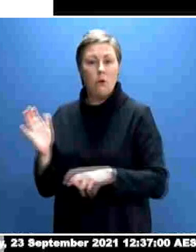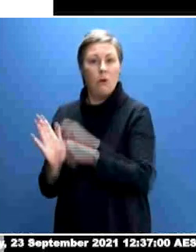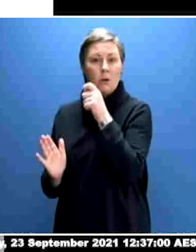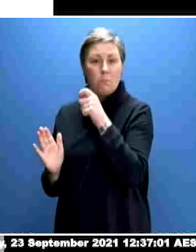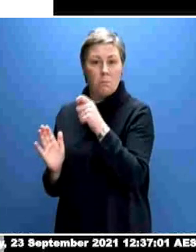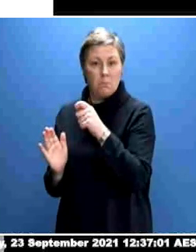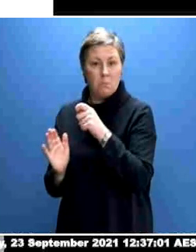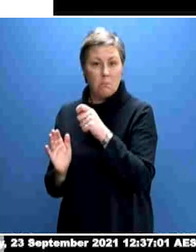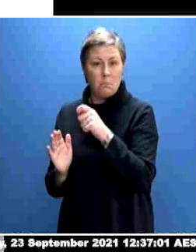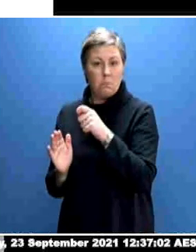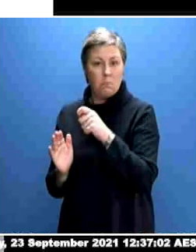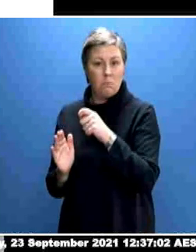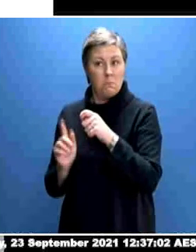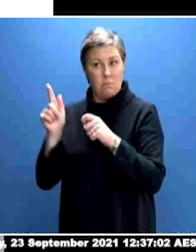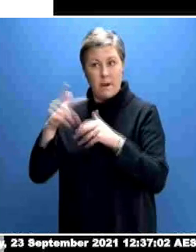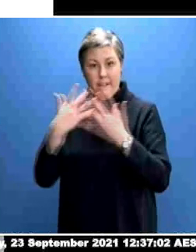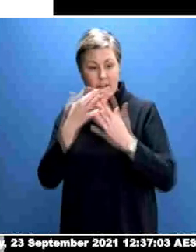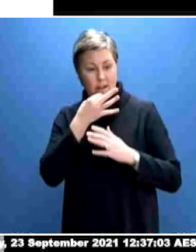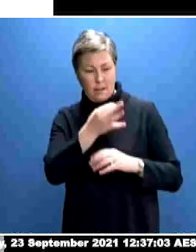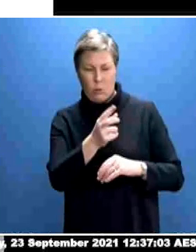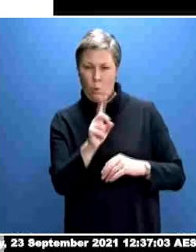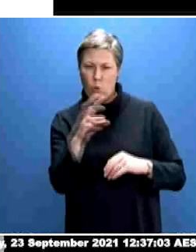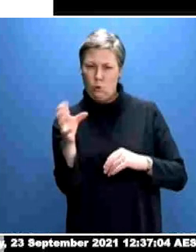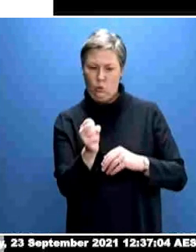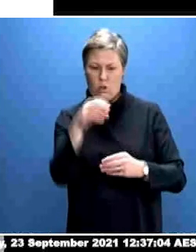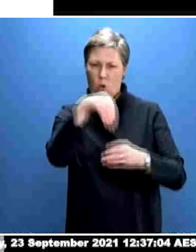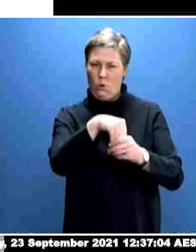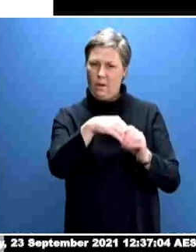incorporated in the practice standards with respect to those children?